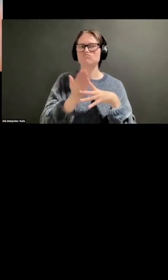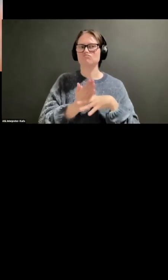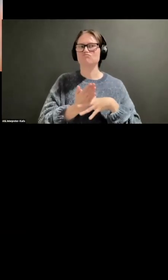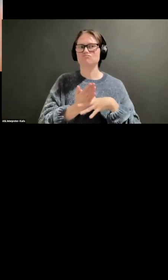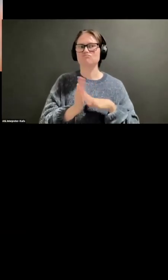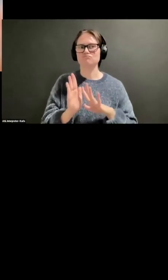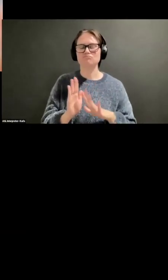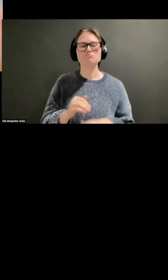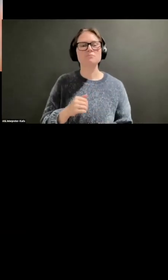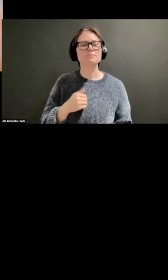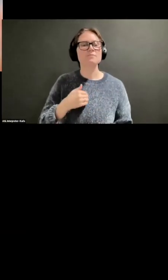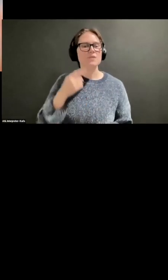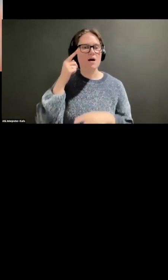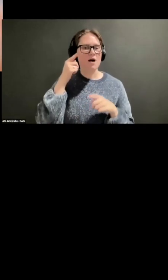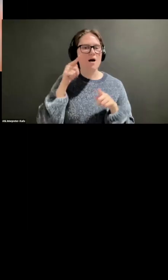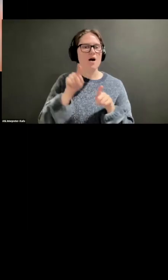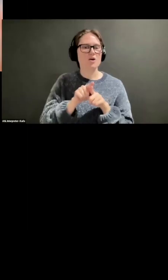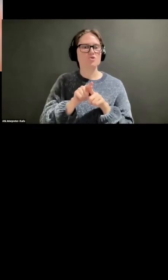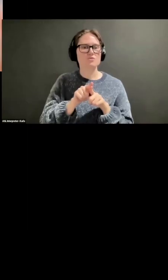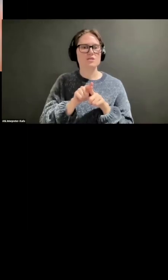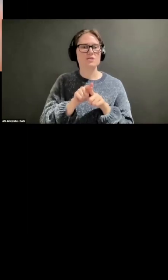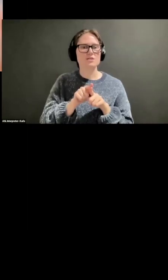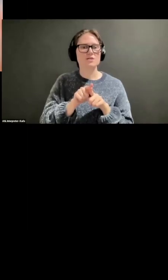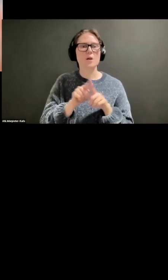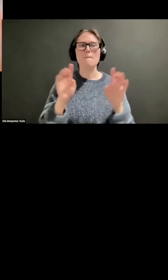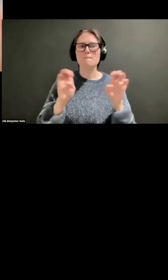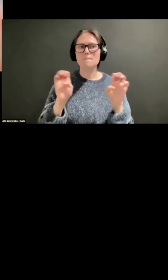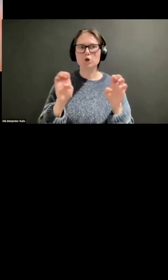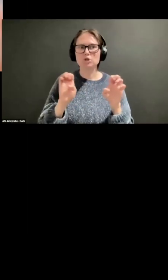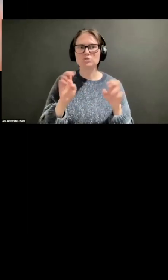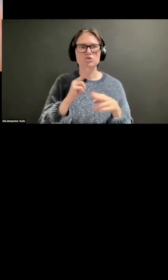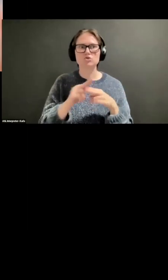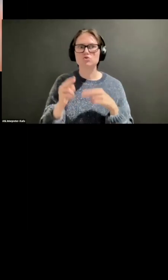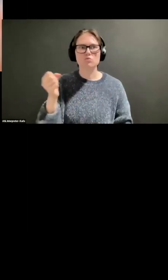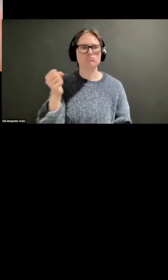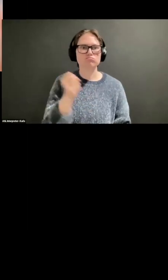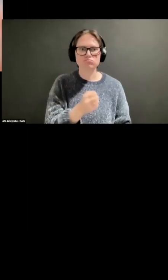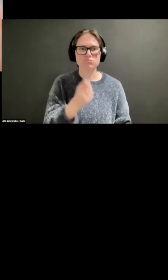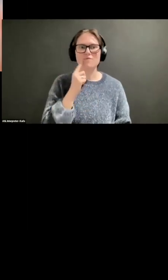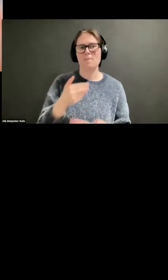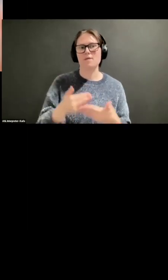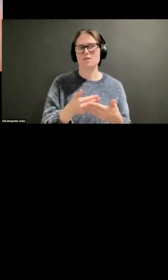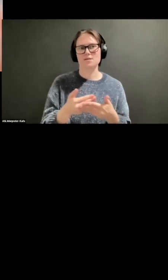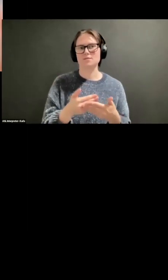agree to do emergency short -term placement for babies so